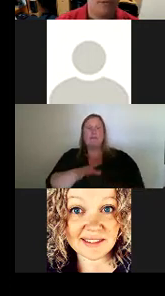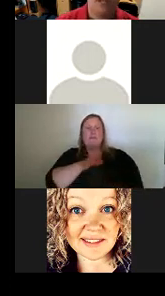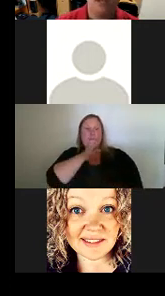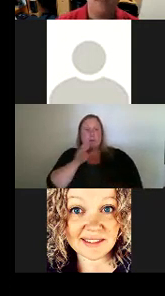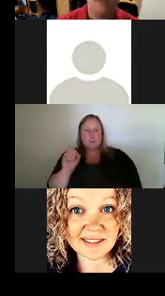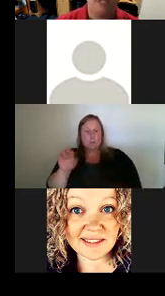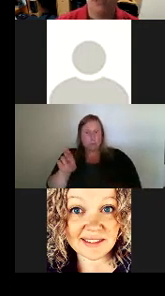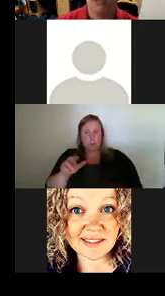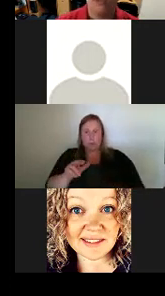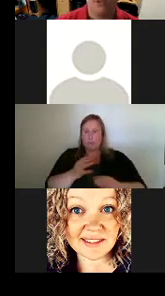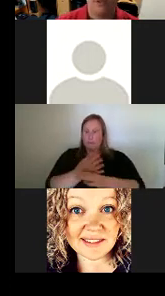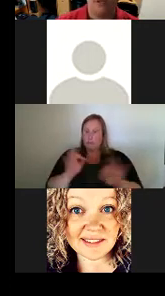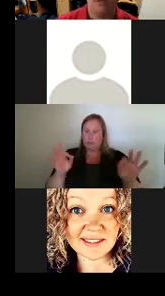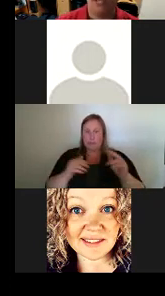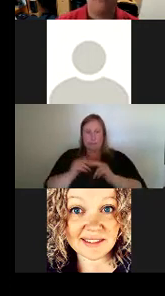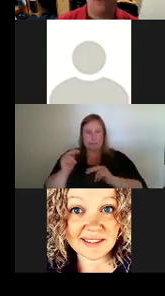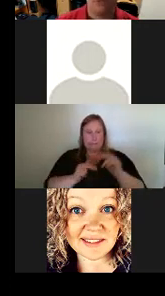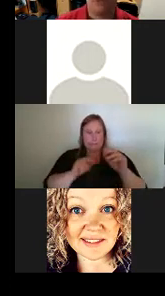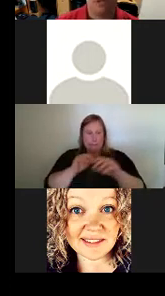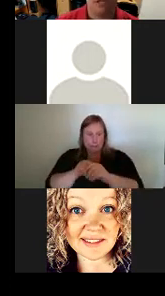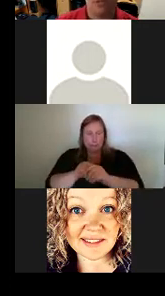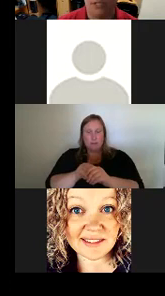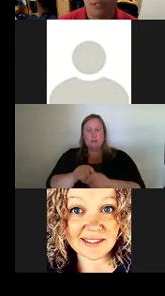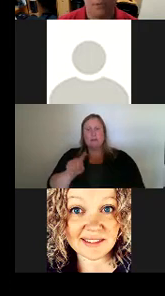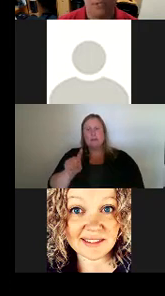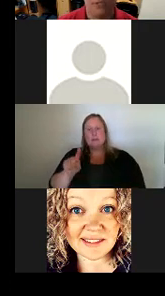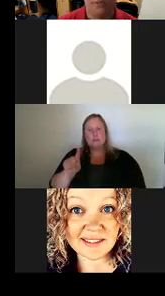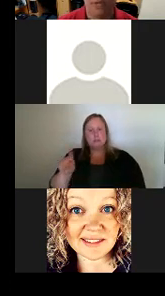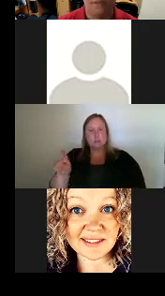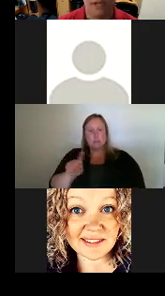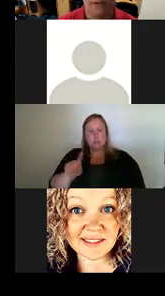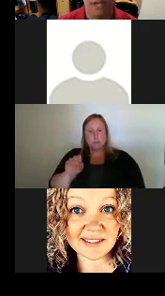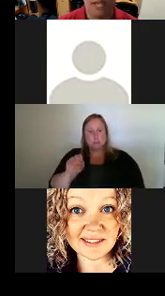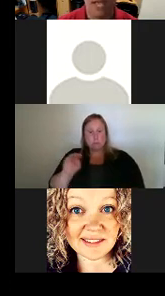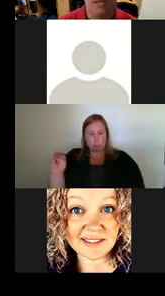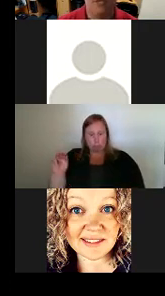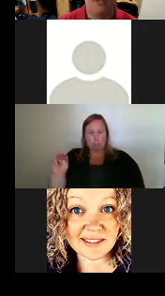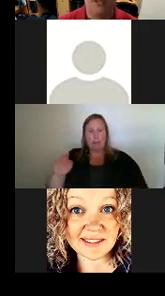BUILT-IN SCREEN READER AND ZOOM MAGNIFICATION FEATURE AND